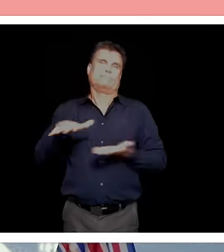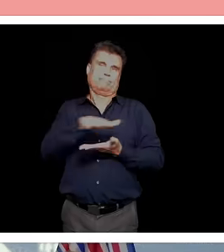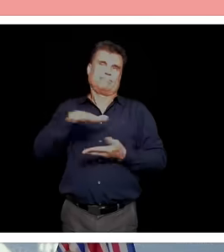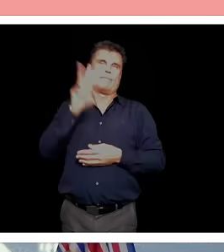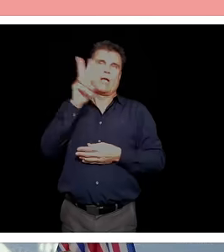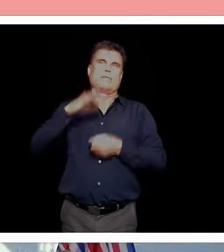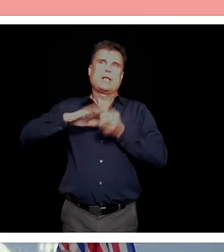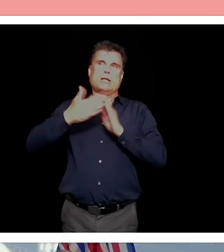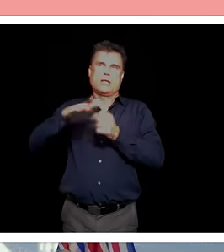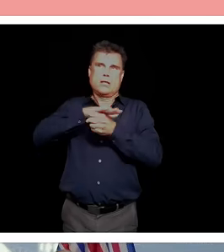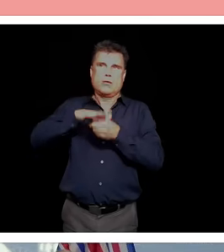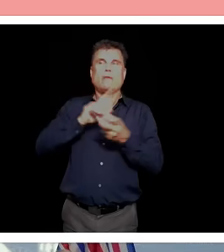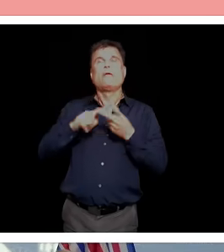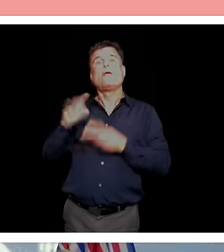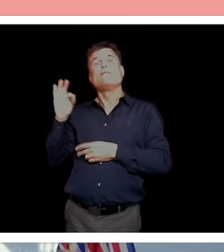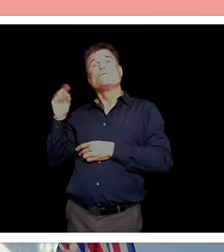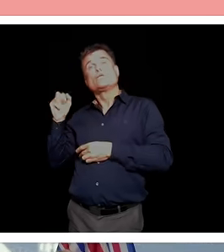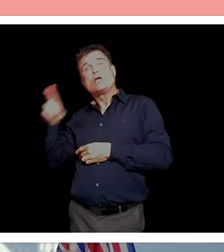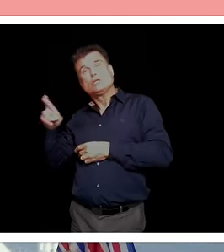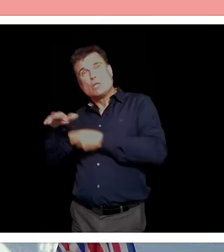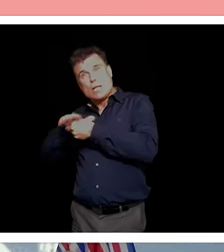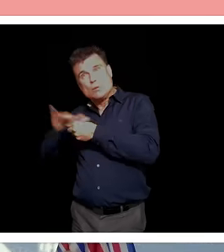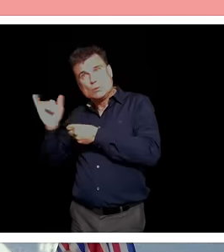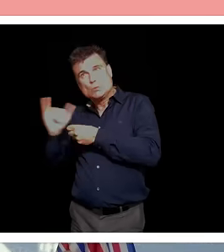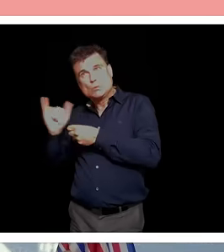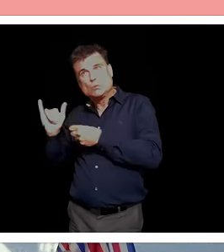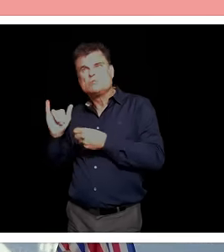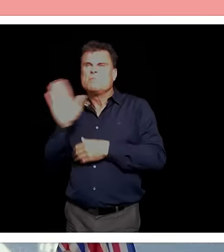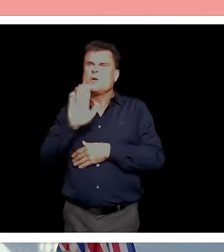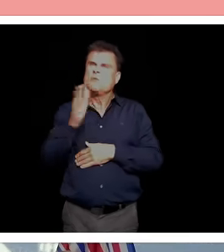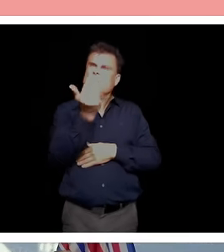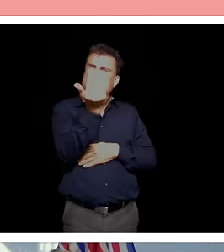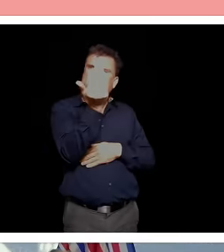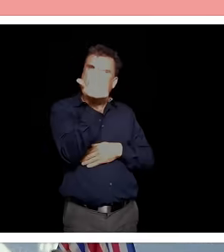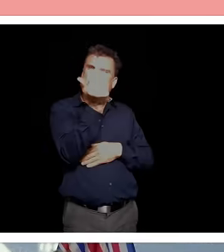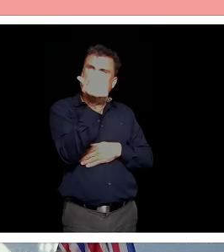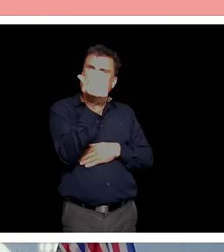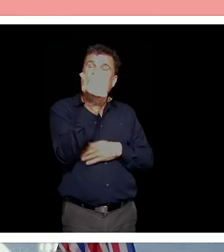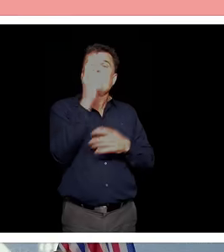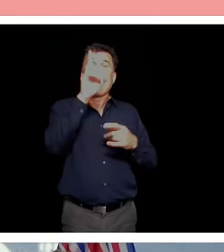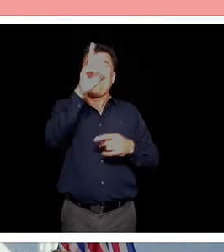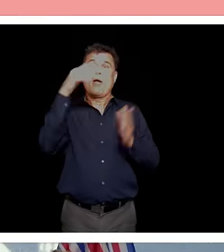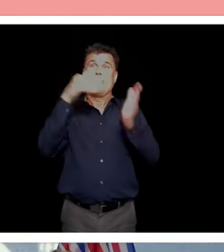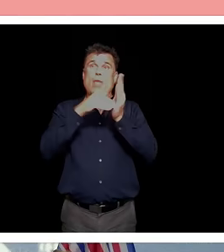and an increase in younger children as well reflecting transmission that is happening in communities and homes.